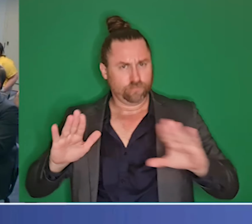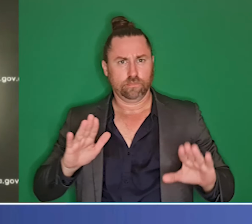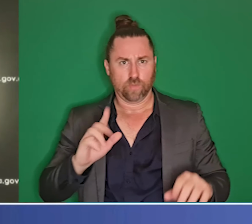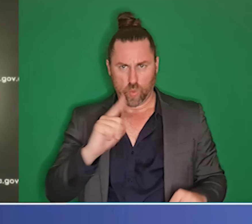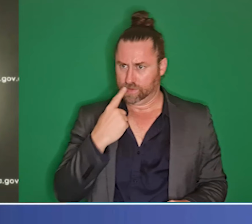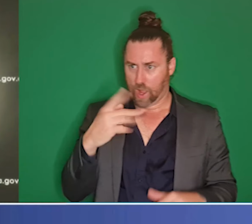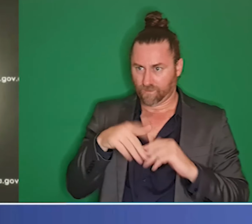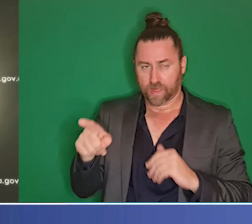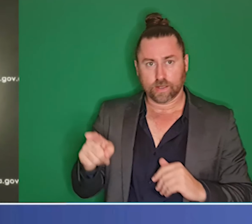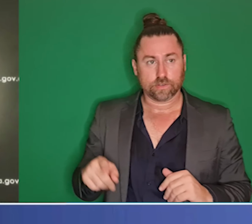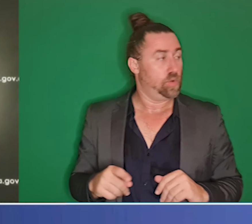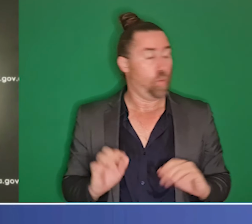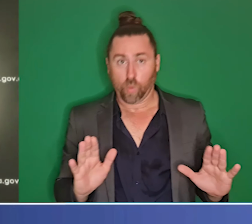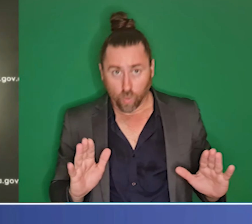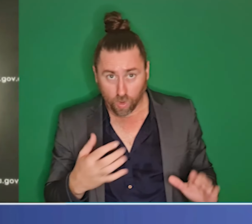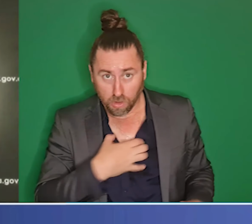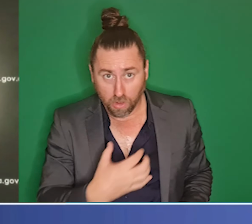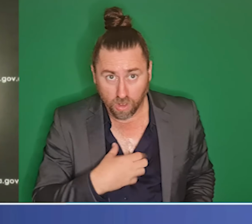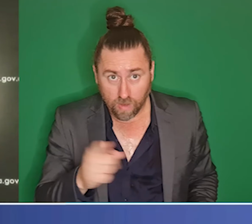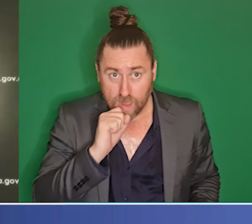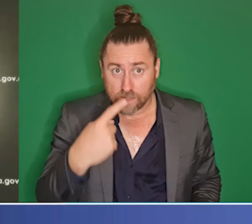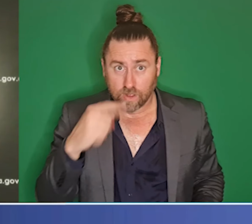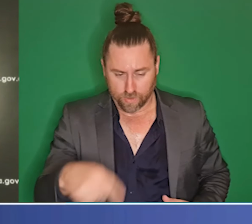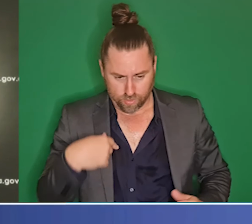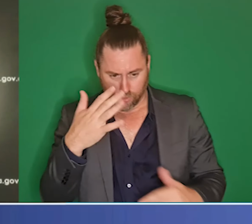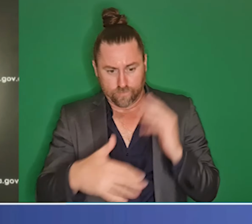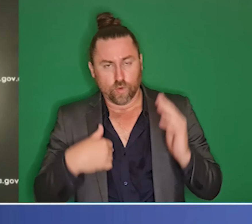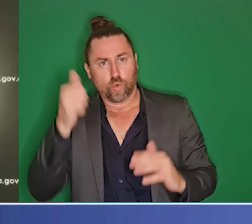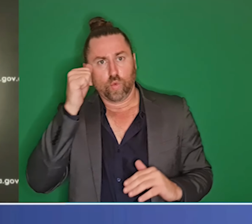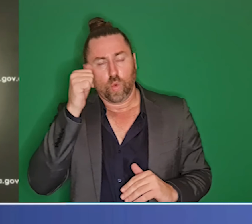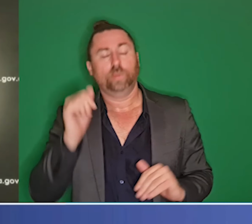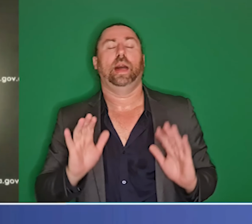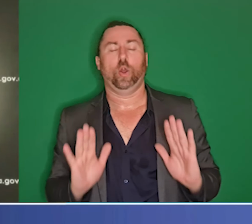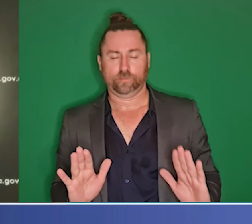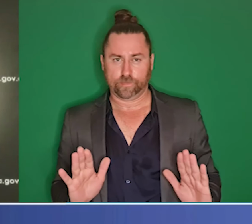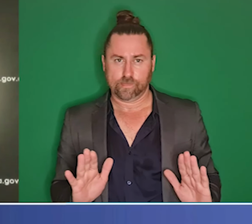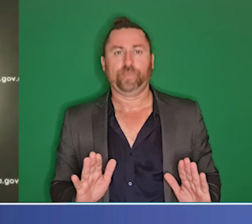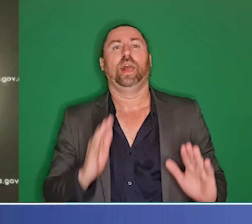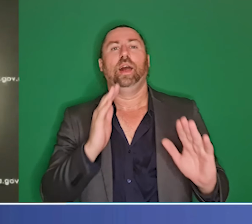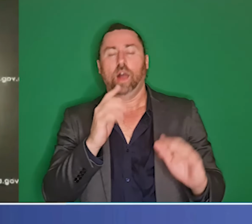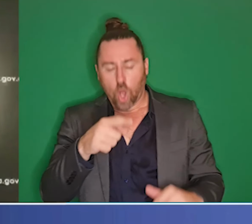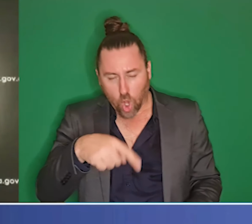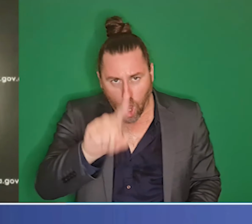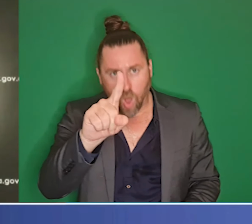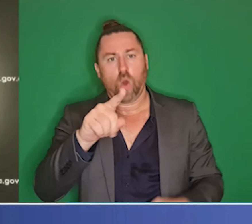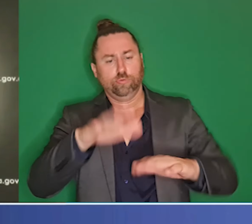I haven't heard those words, but I would say this: Get your children vaccinated.